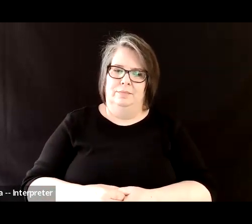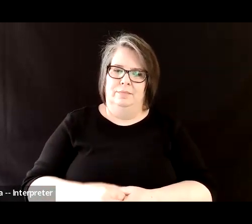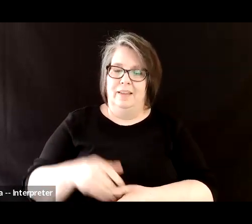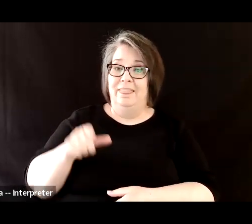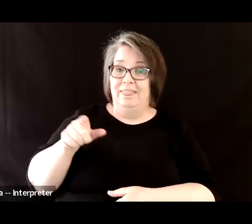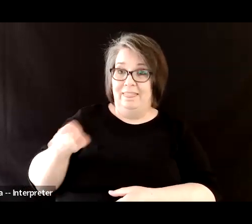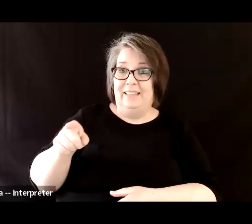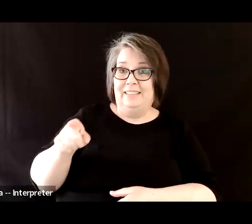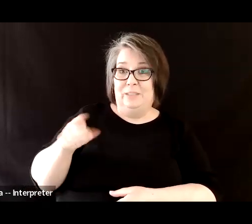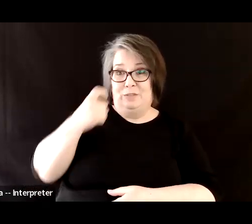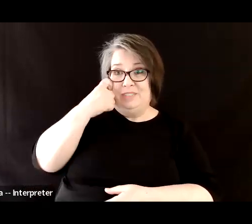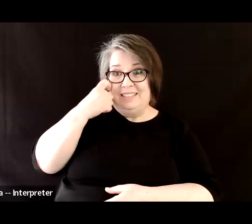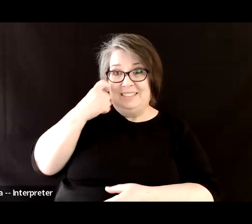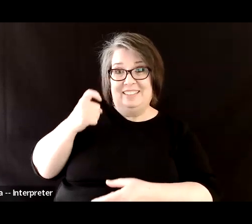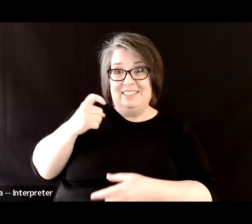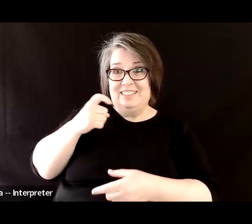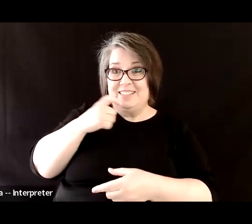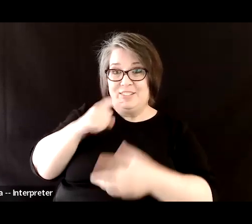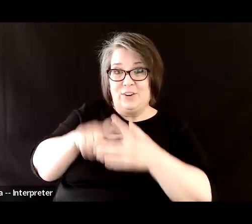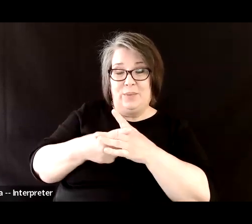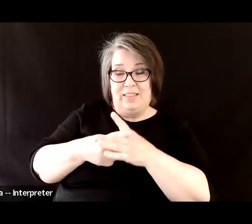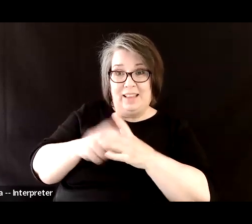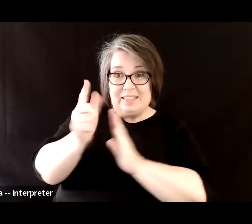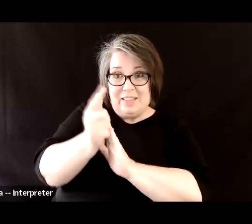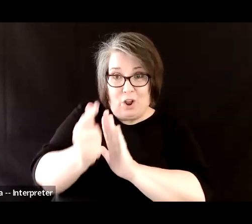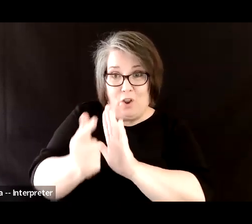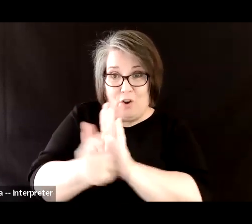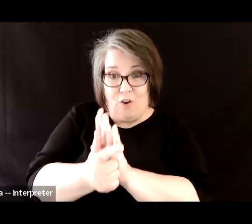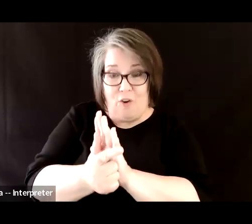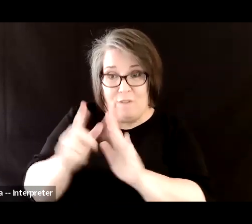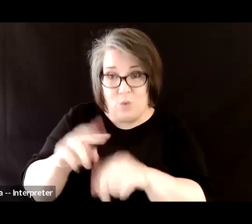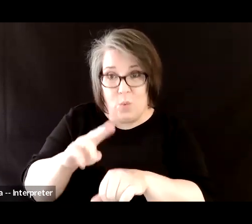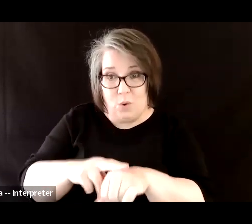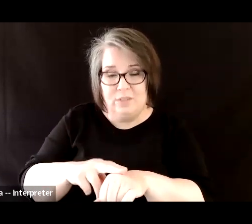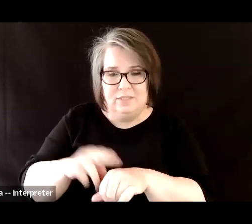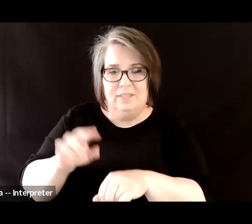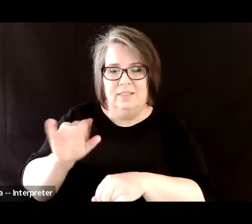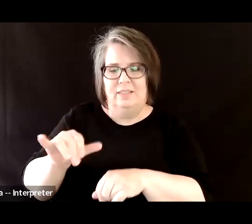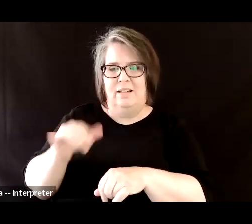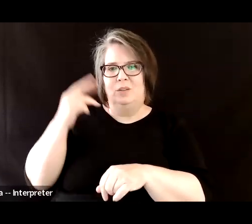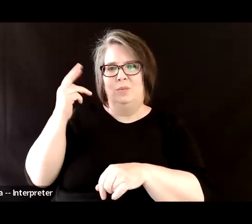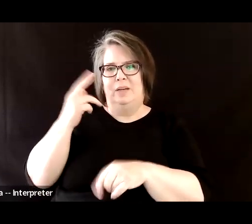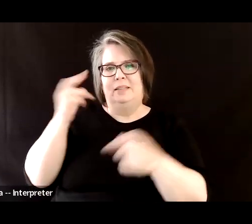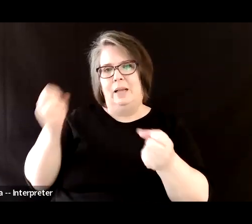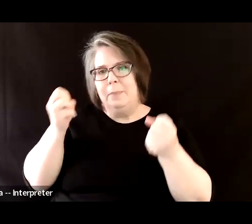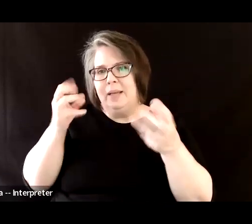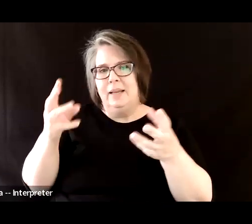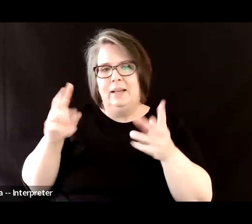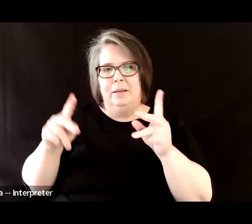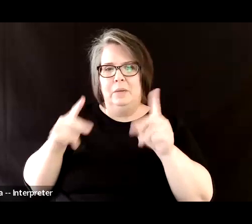started with. It's the law, of course, that's why a lot of people are just now really